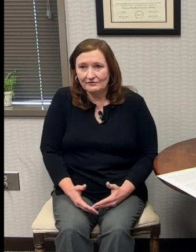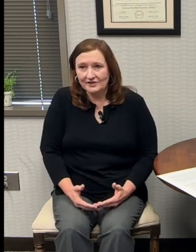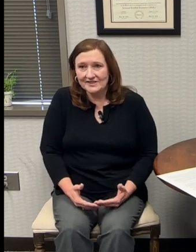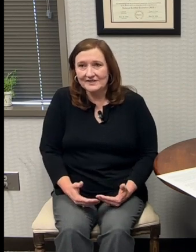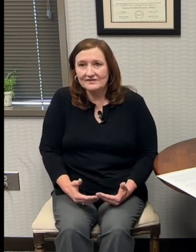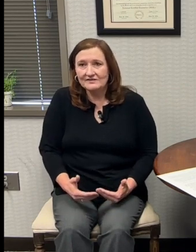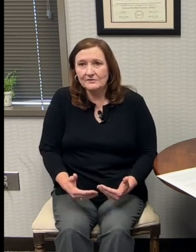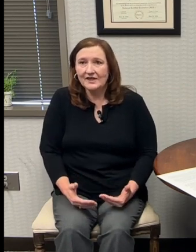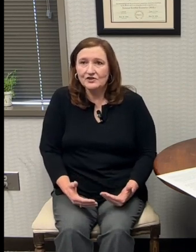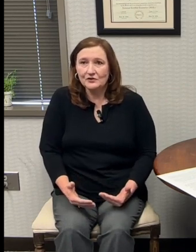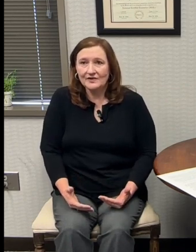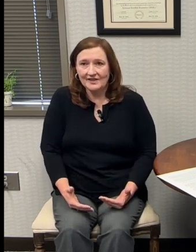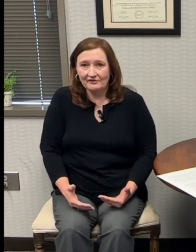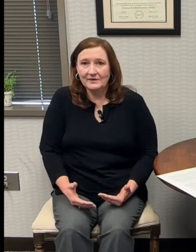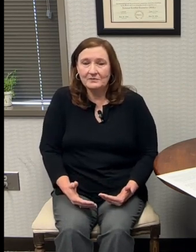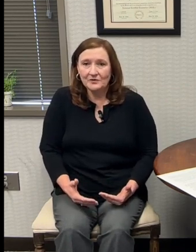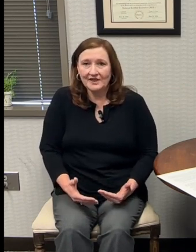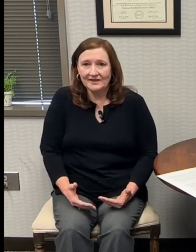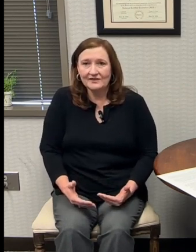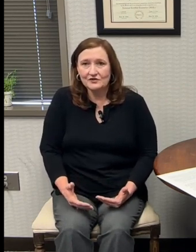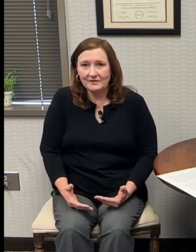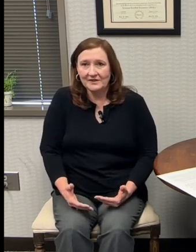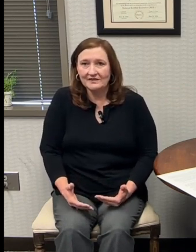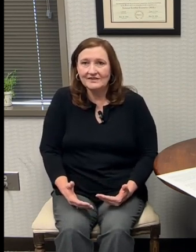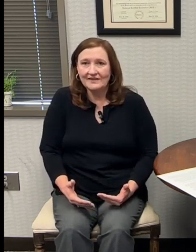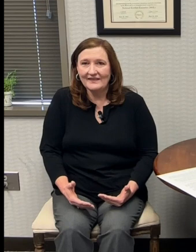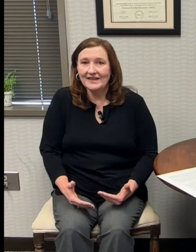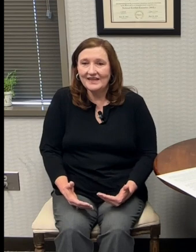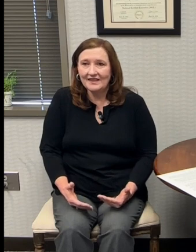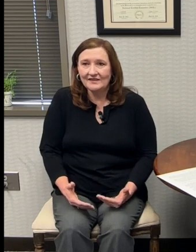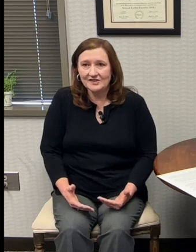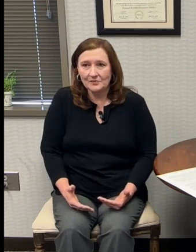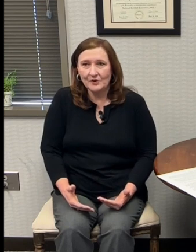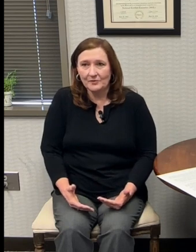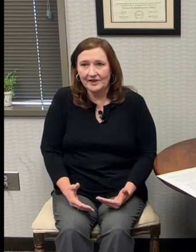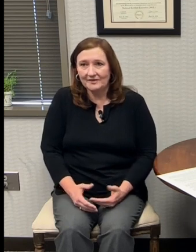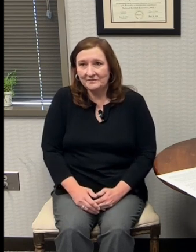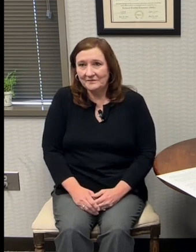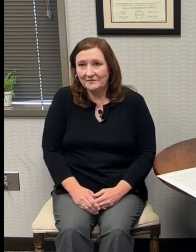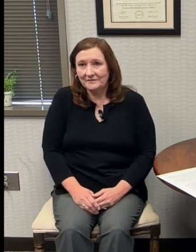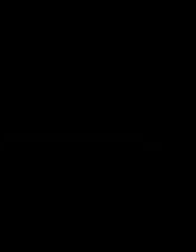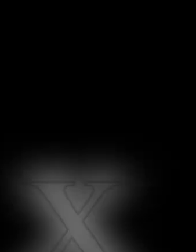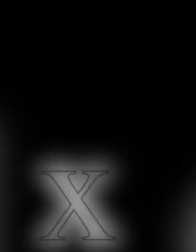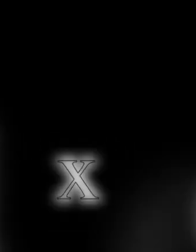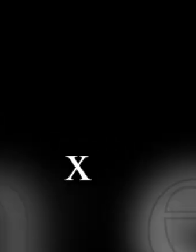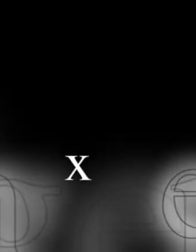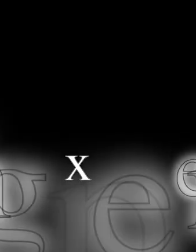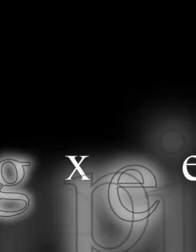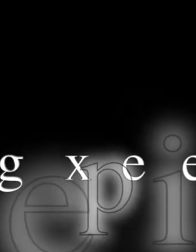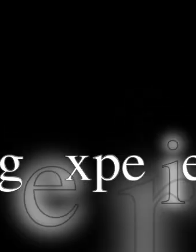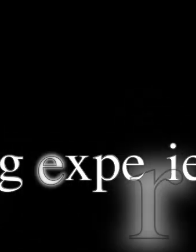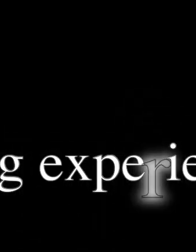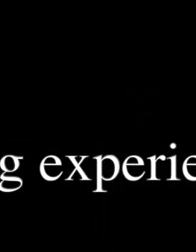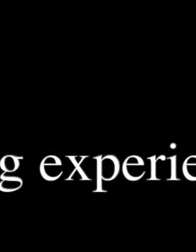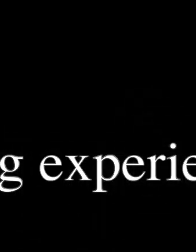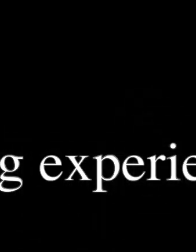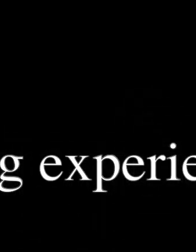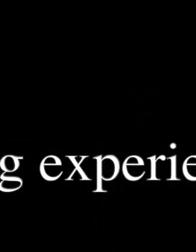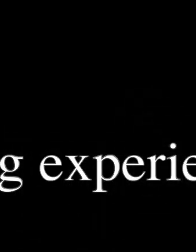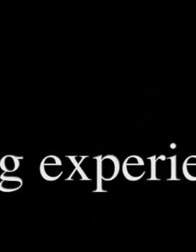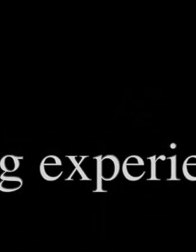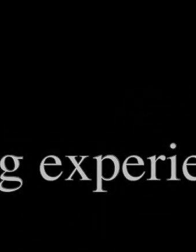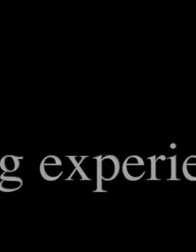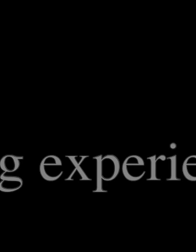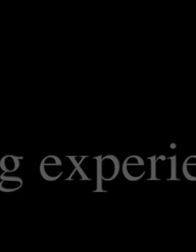differences to make sure that de people get the treatment that they need and that's appropriate